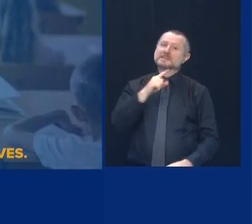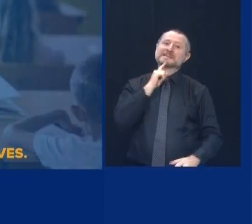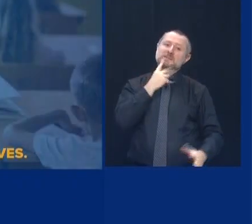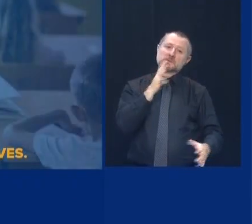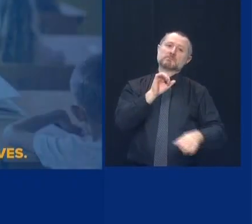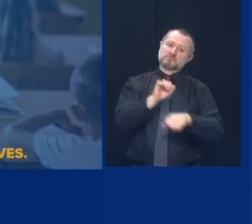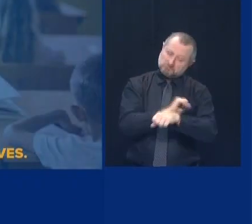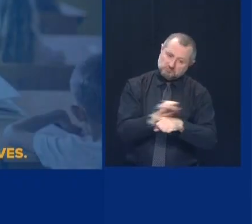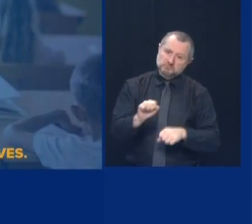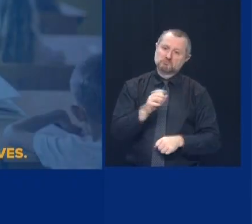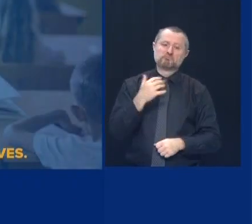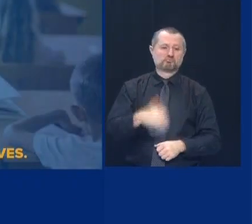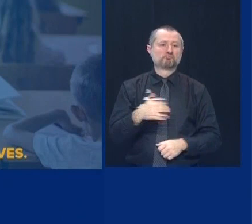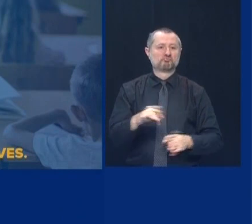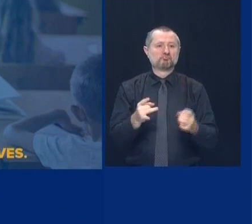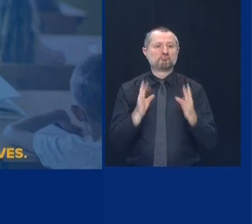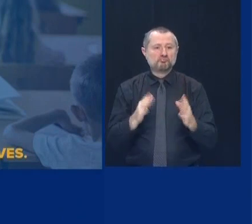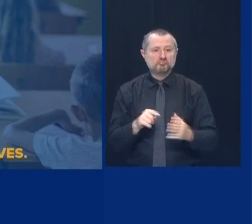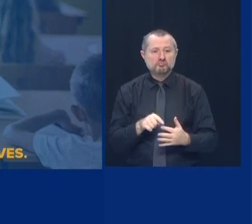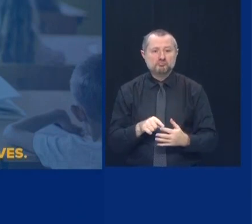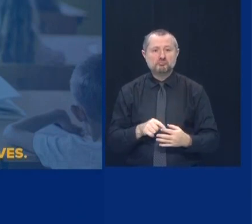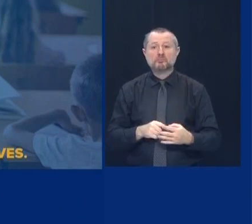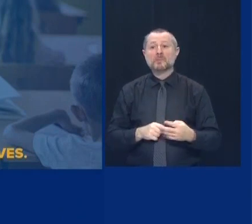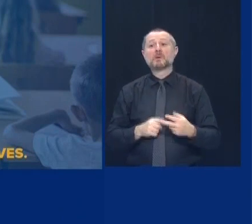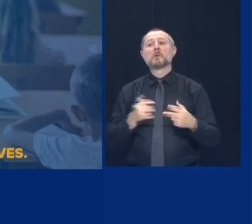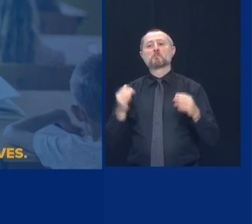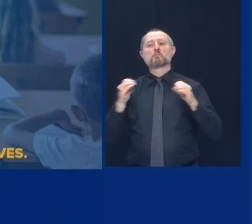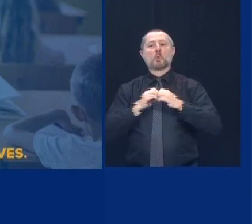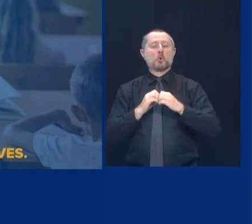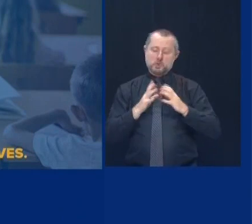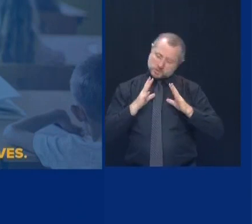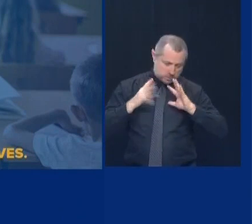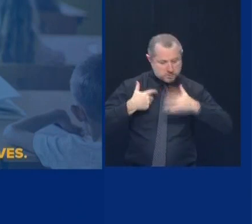YOU GET BEYONDok 4%. DIFFERENT AR@